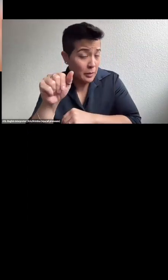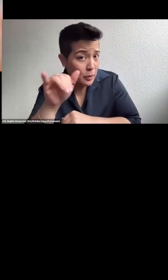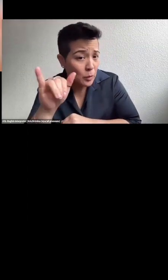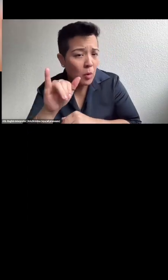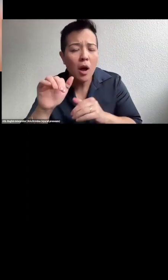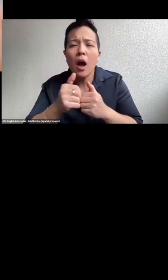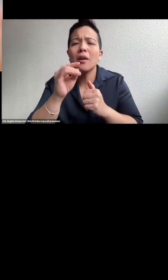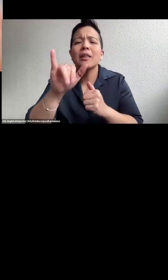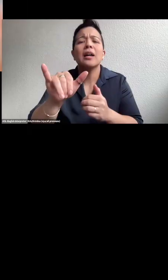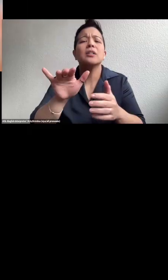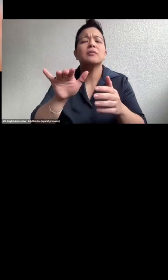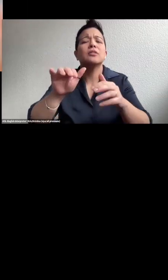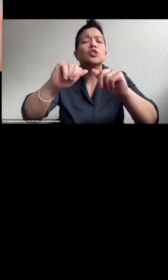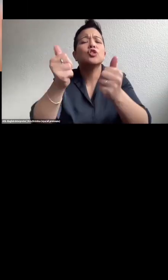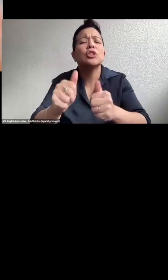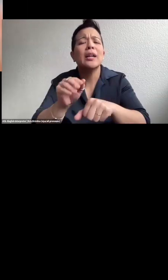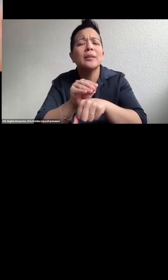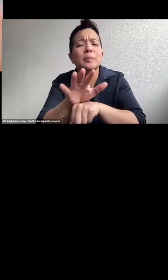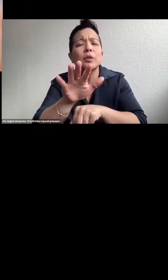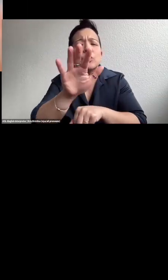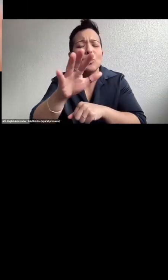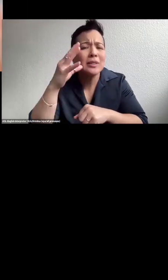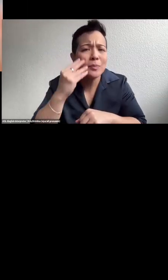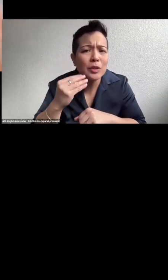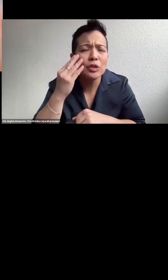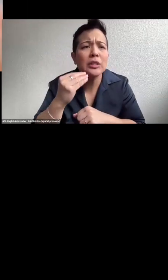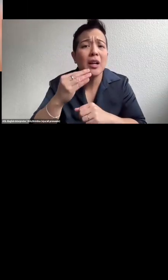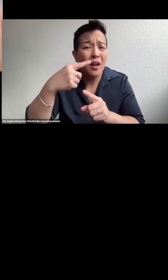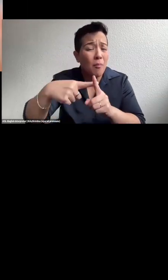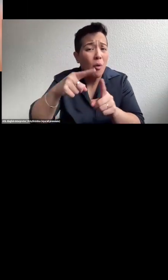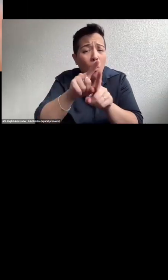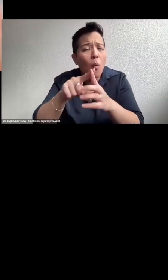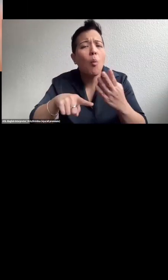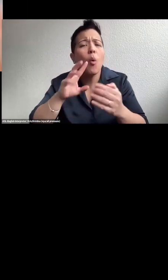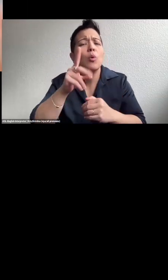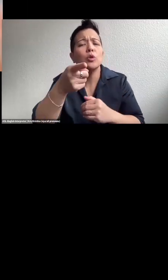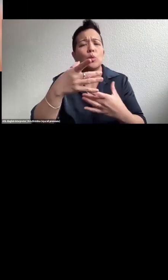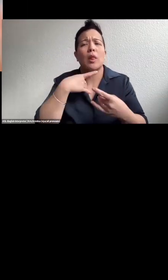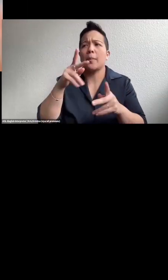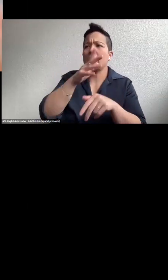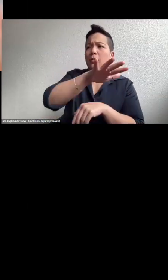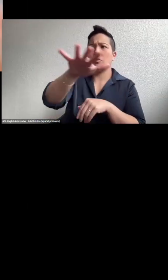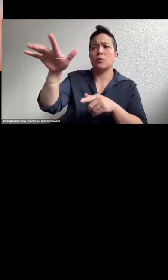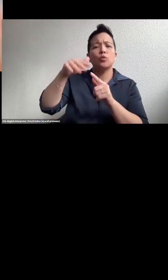that shape your experiences? And also, what would you like people to know about adoption?